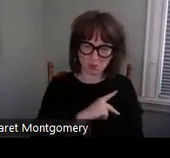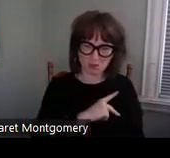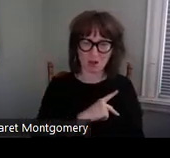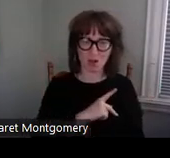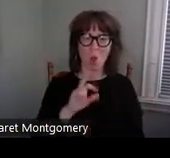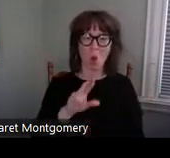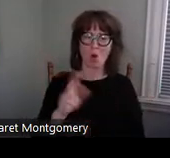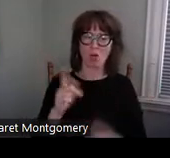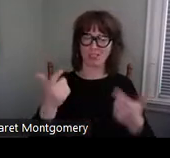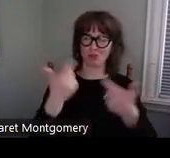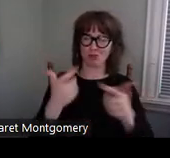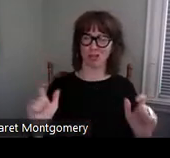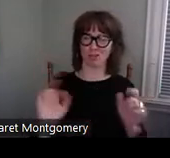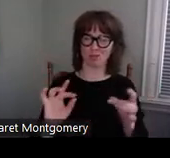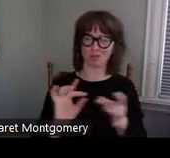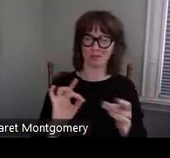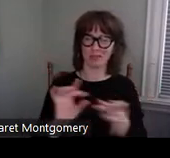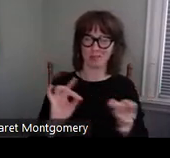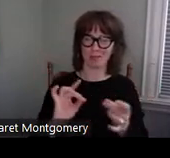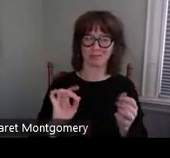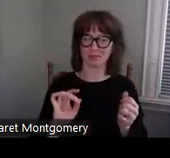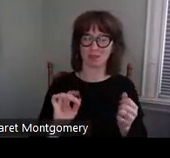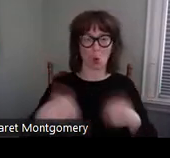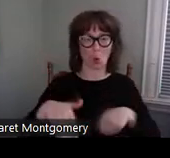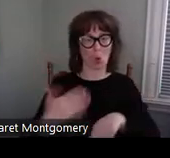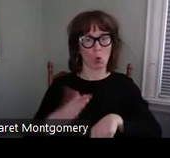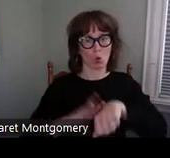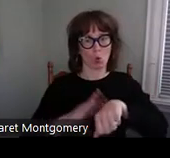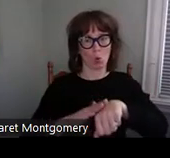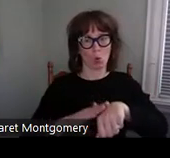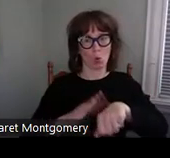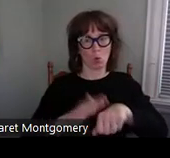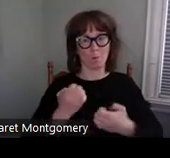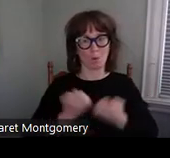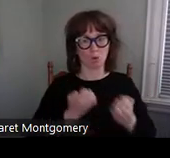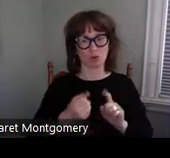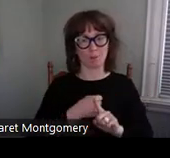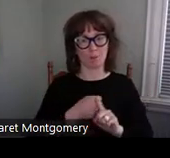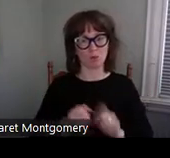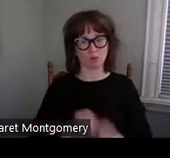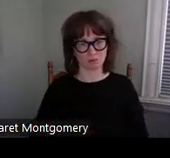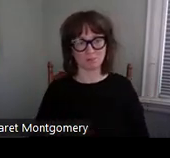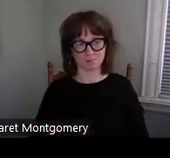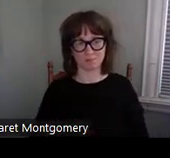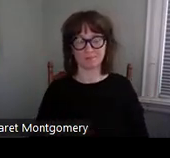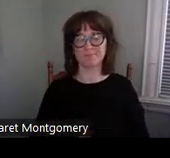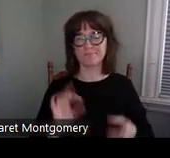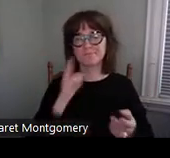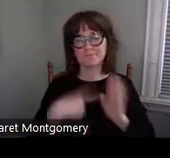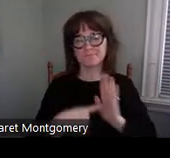for the future is a 12:42:23 warning sign of emotional abuse. Statements like you always make such stupid decisions.